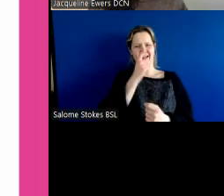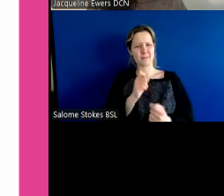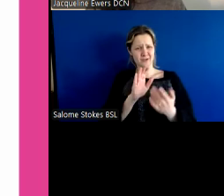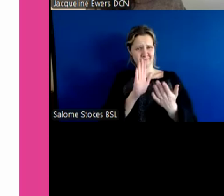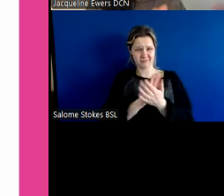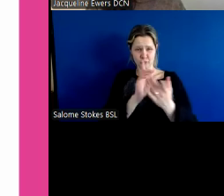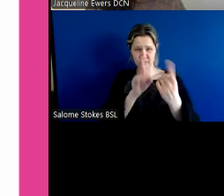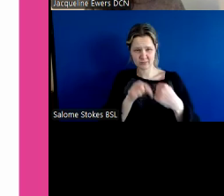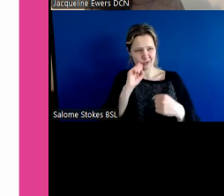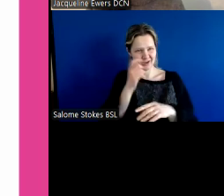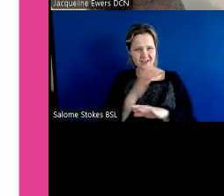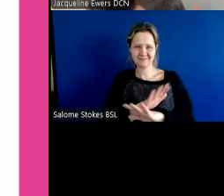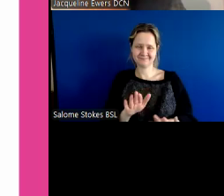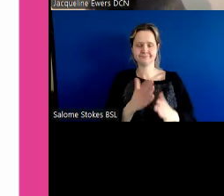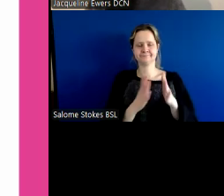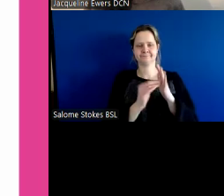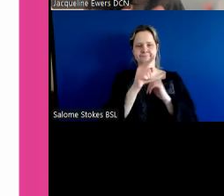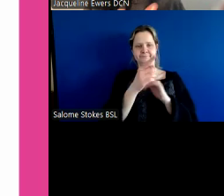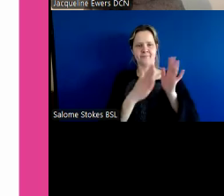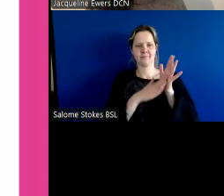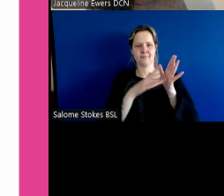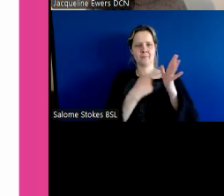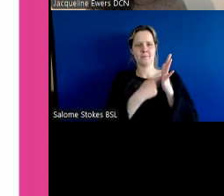In this case, Marigold have created some resources.